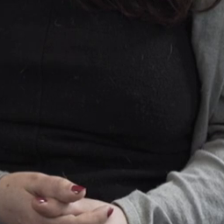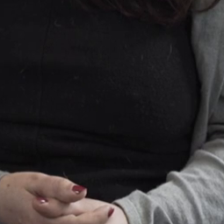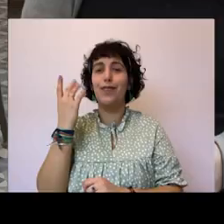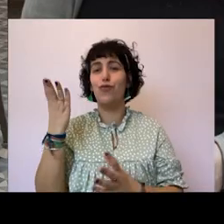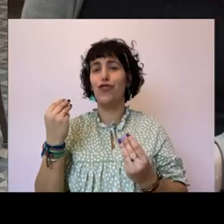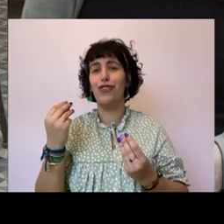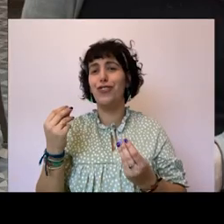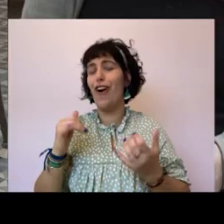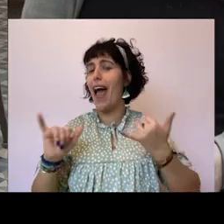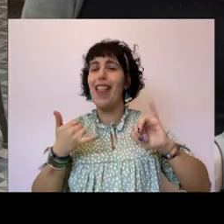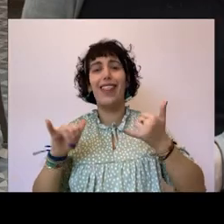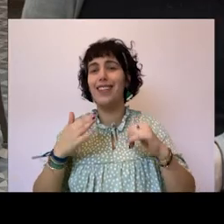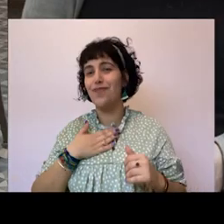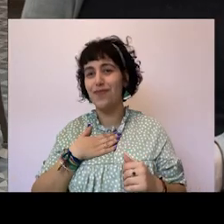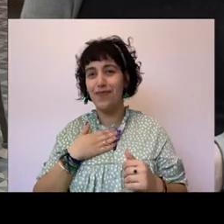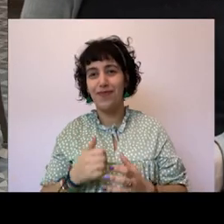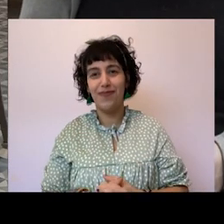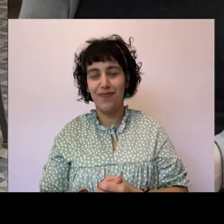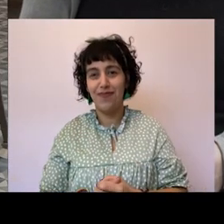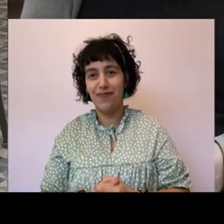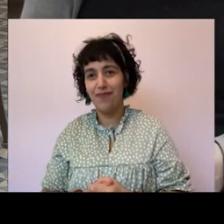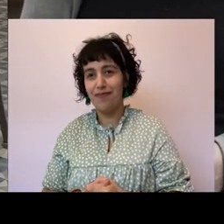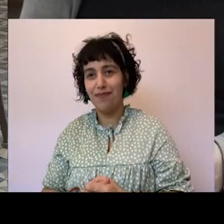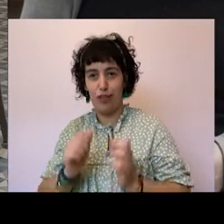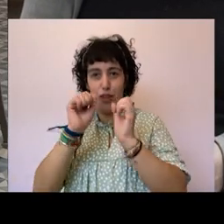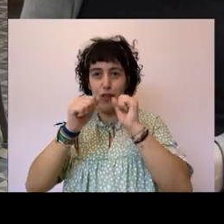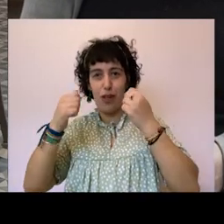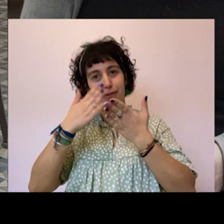I have a nice Scottish skirt. I want to take the subway with it so much